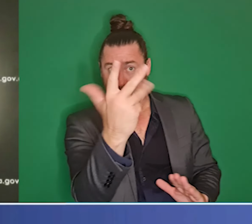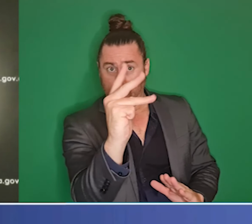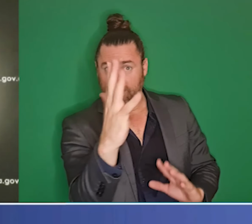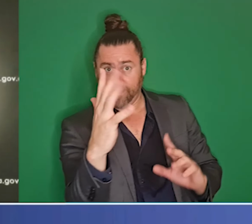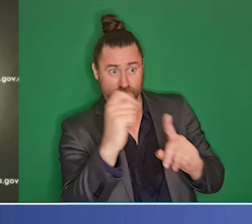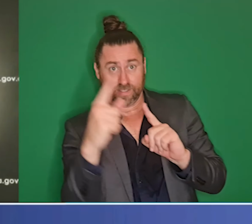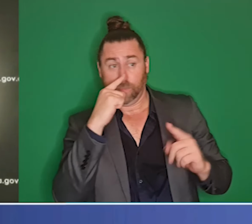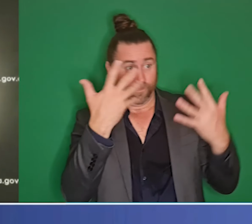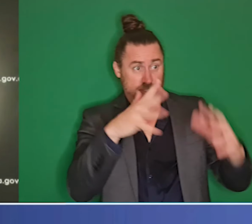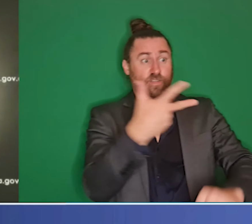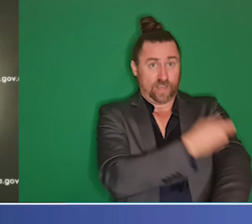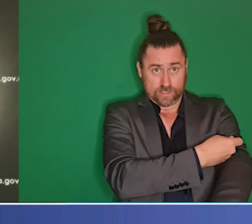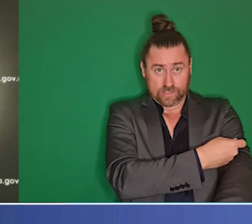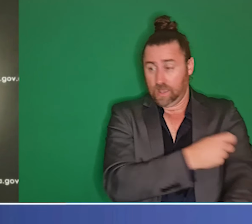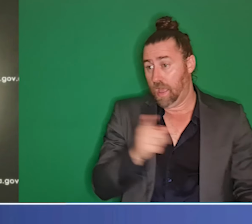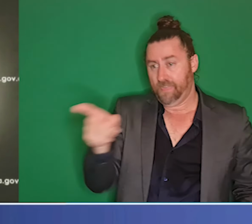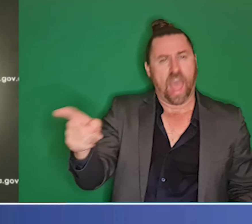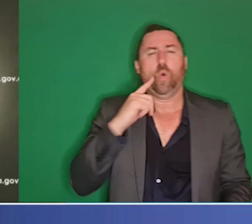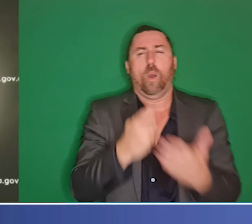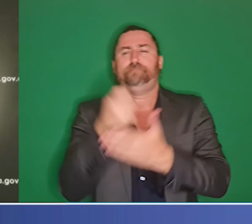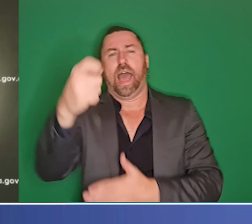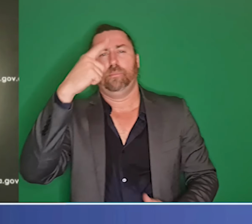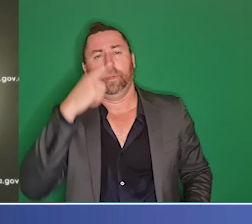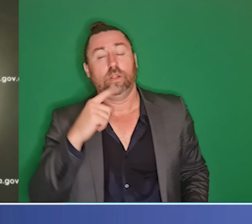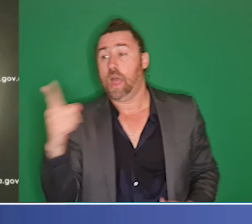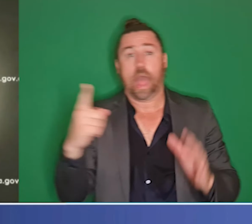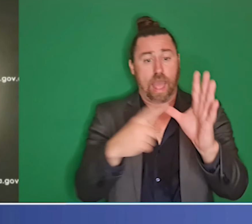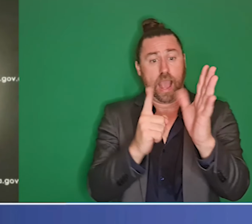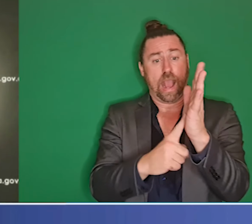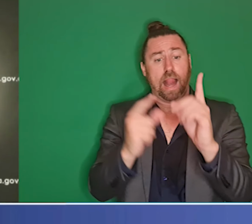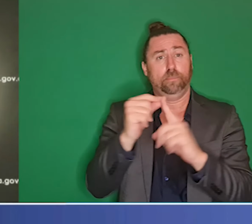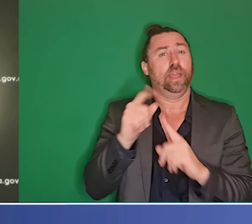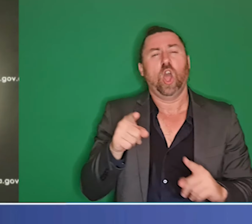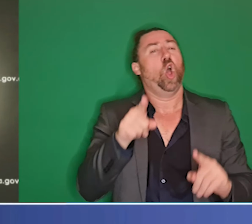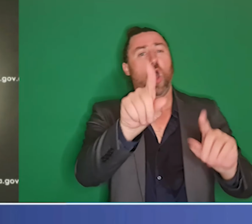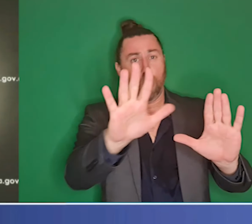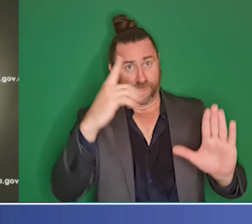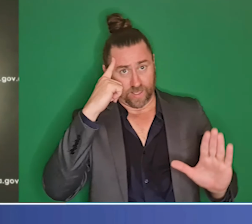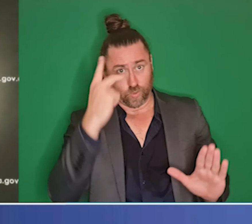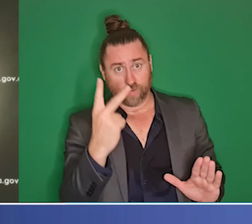This is an equally made-up policy by the ALP, and I'd urge people to be very, very, very careful